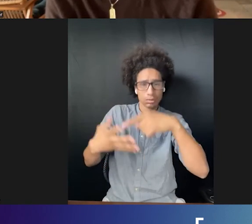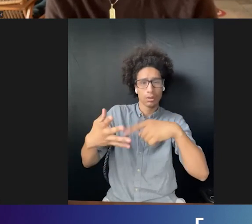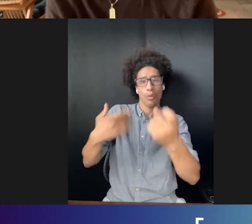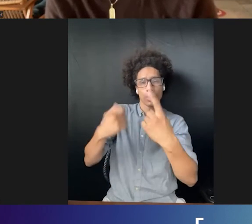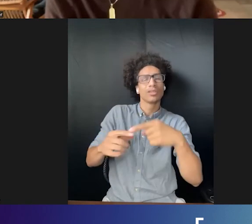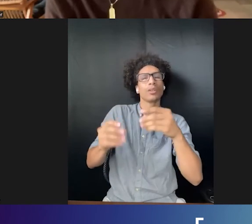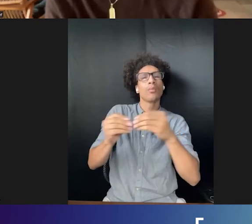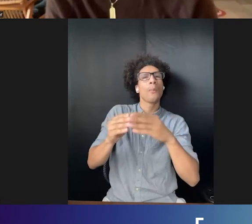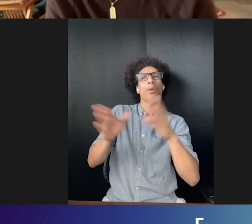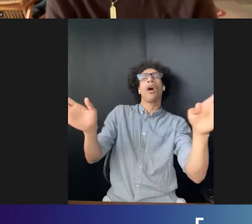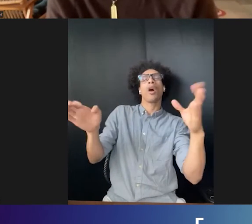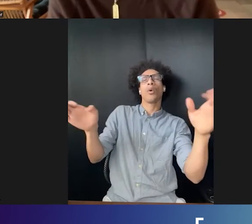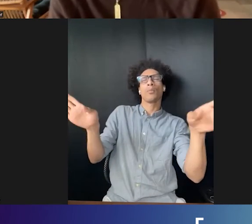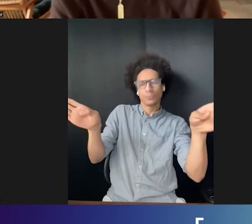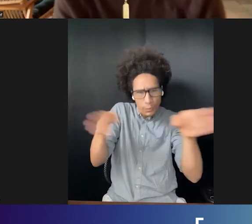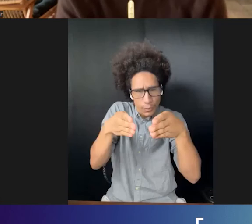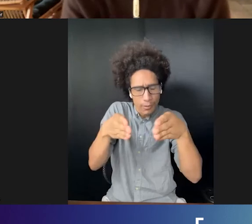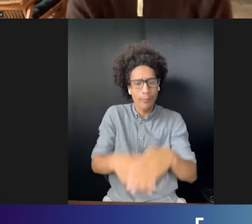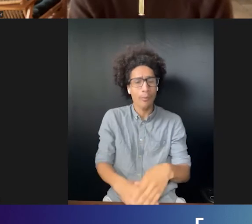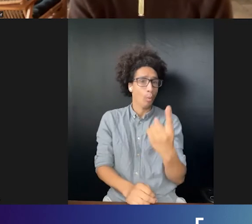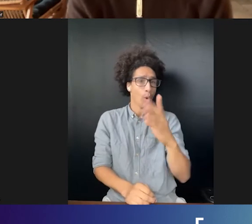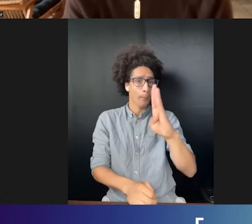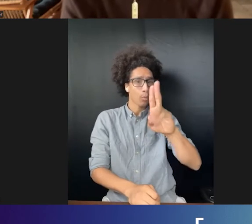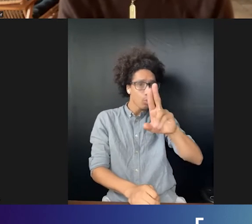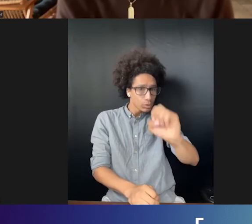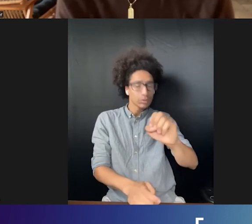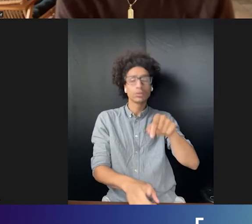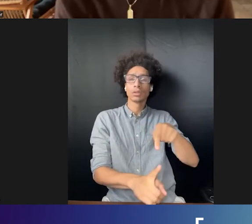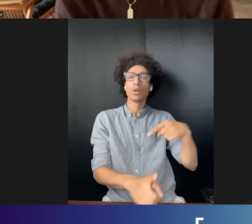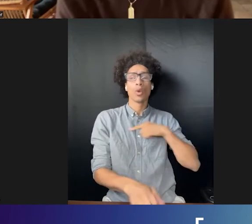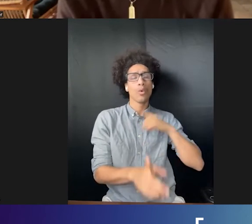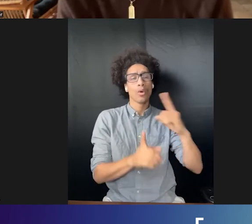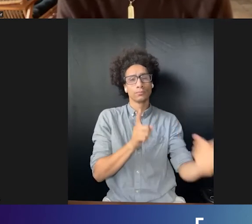And the question is we were approached by a producers rep. And so anybody who doesn't know a producer's